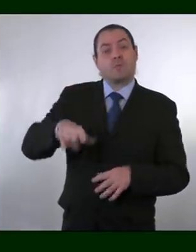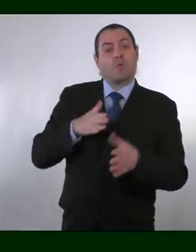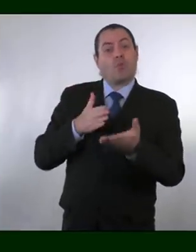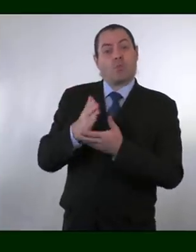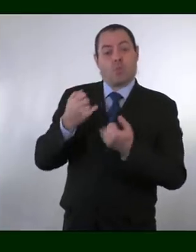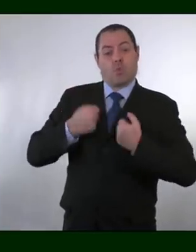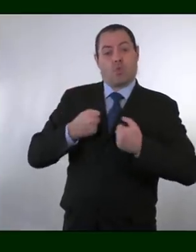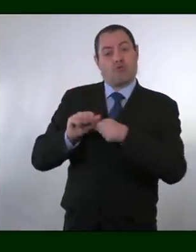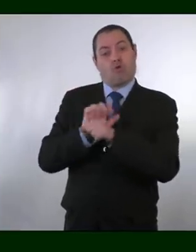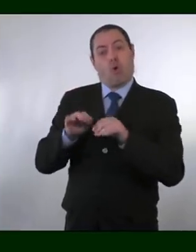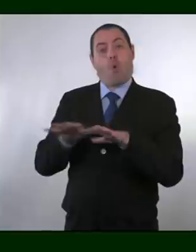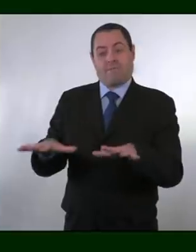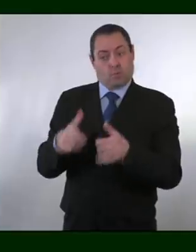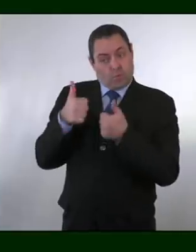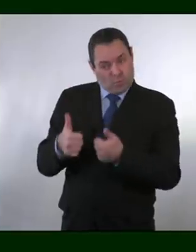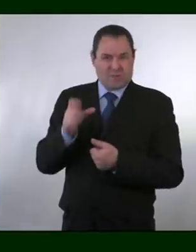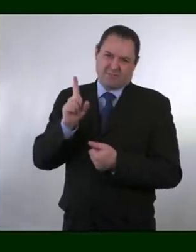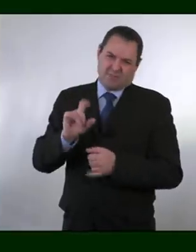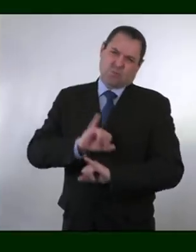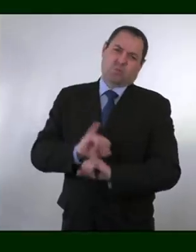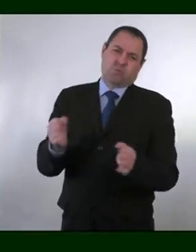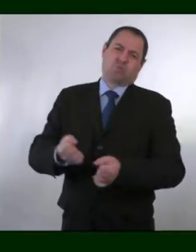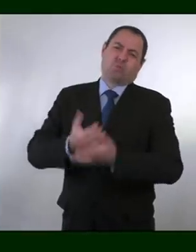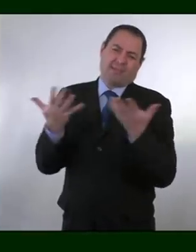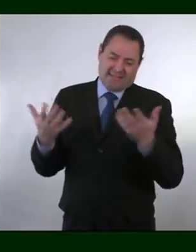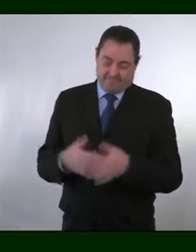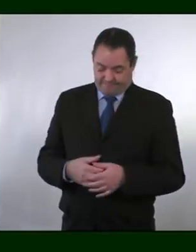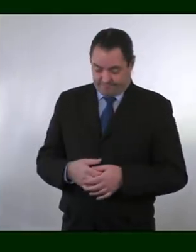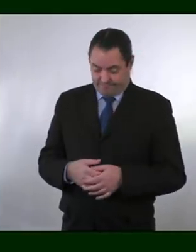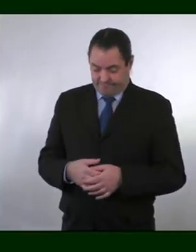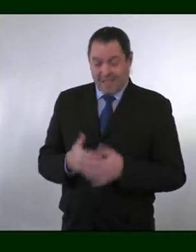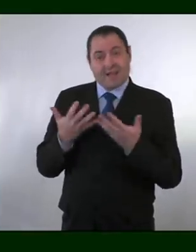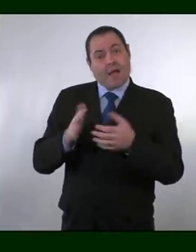enormous number of deaths. We have now passed 50,000 deaths and suffered the deepest recession